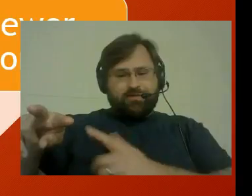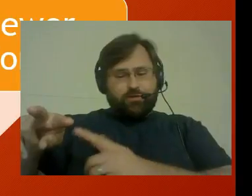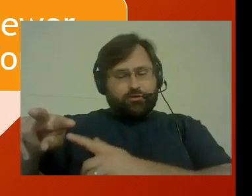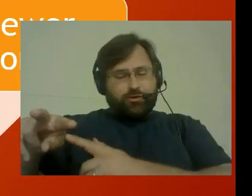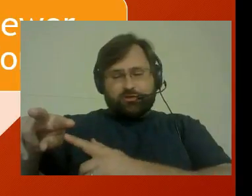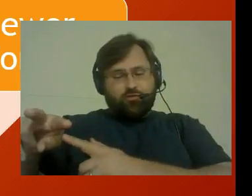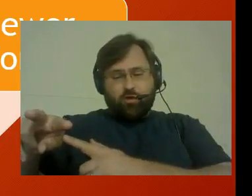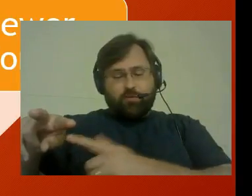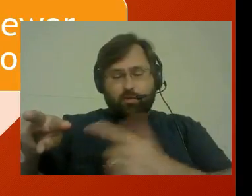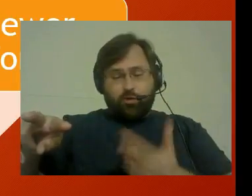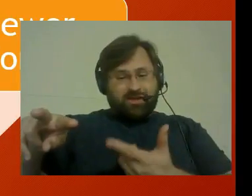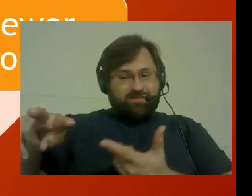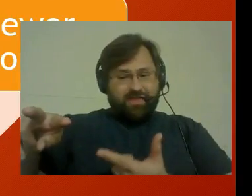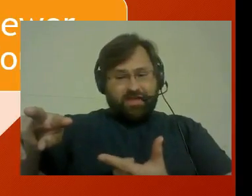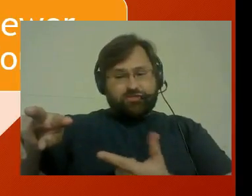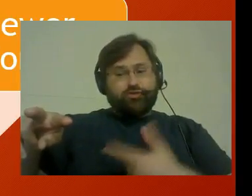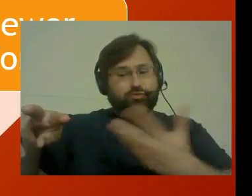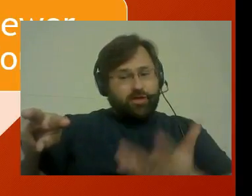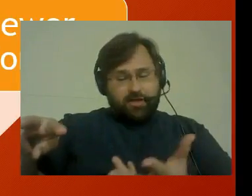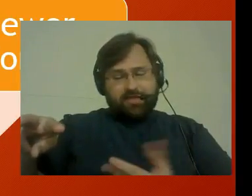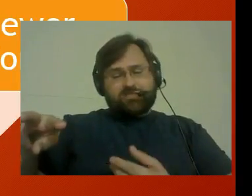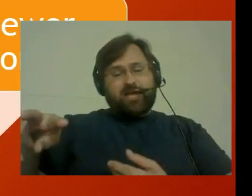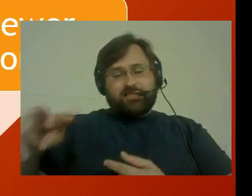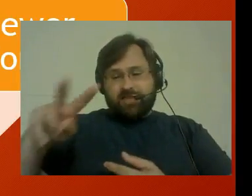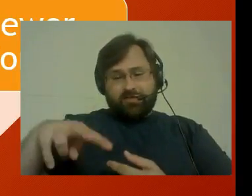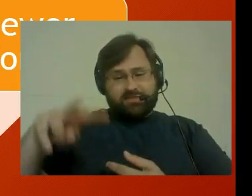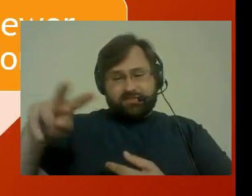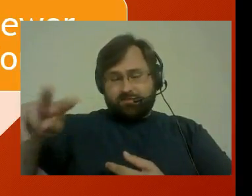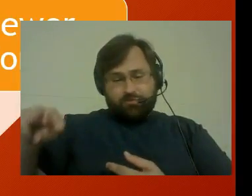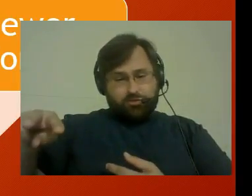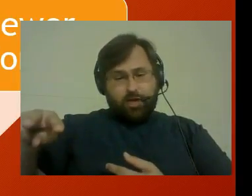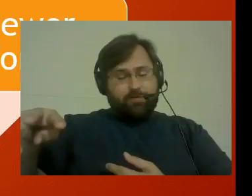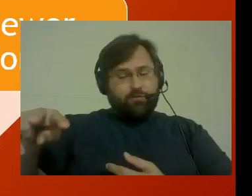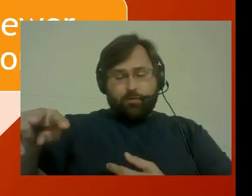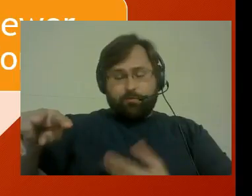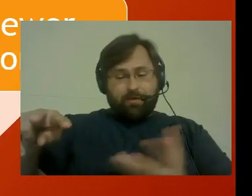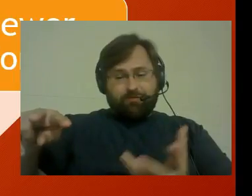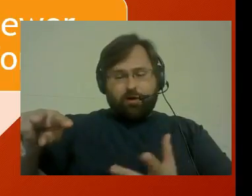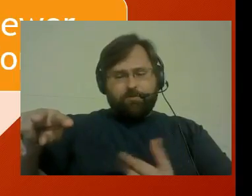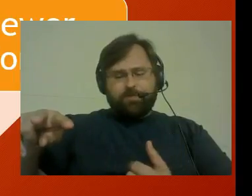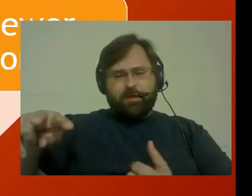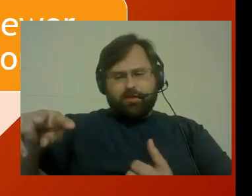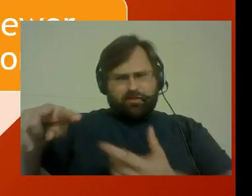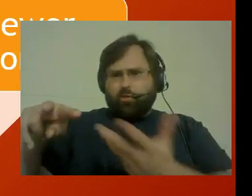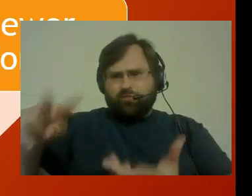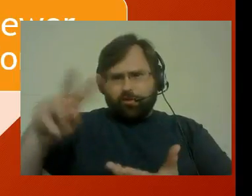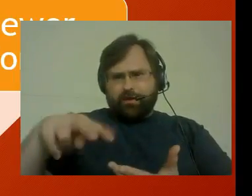even though the traditional form wouldn't have had that 2 it's changed now this is the most common form by far the only form I know